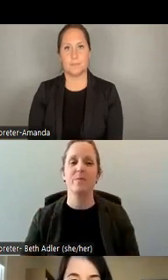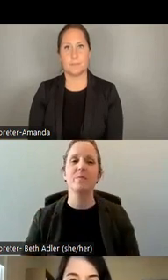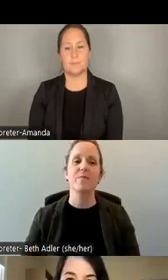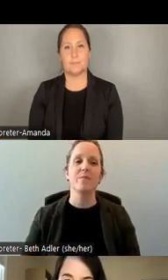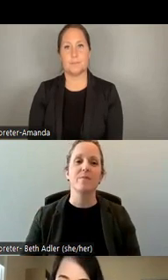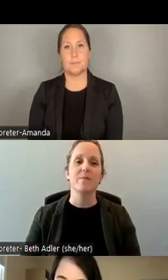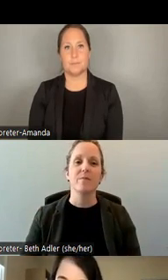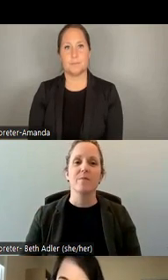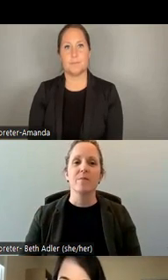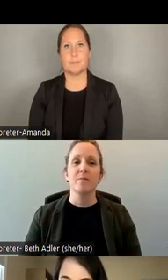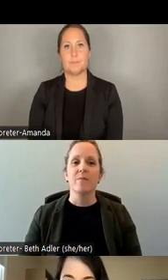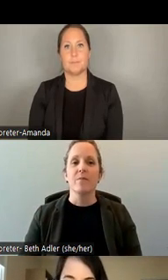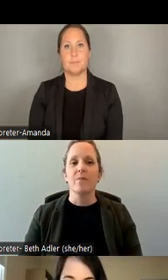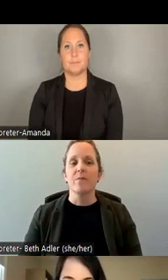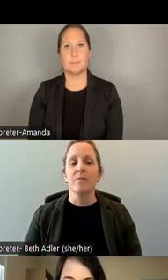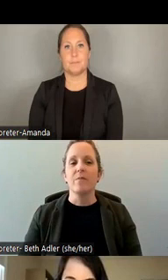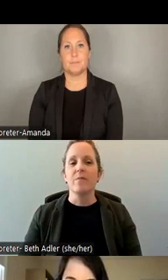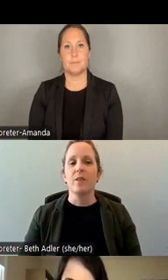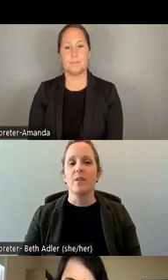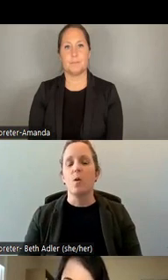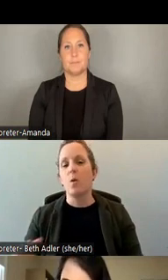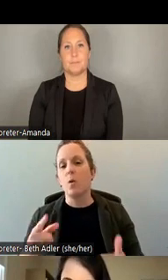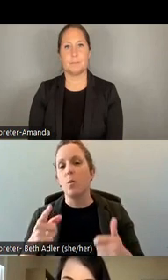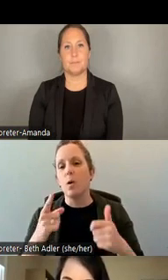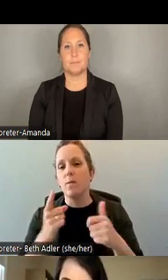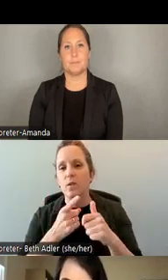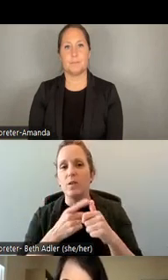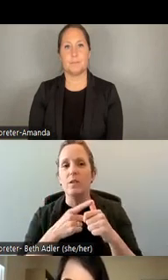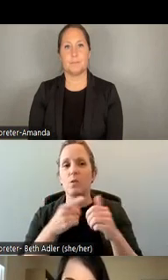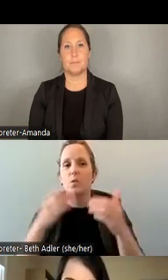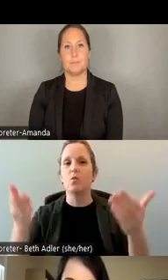by way of introduction I just wanted to start to by sharing a little bit about my personal journey